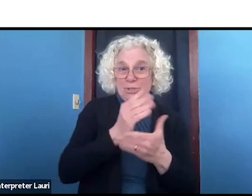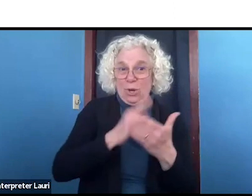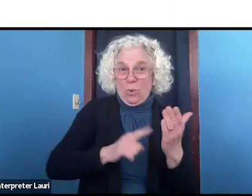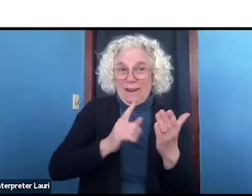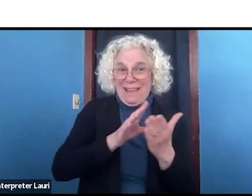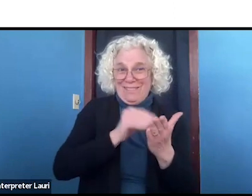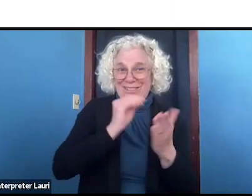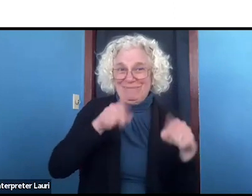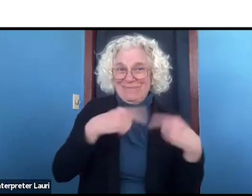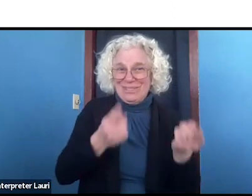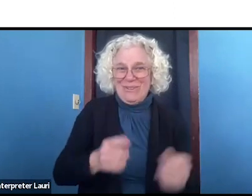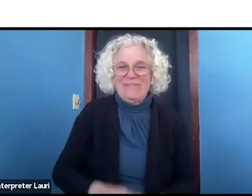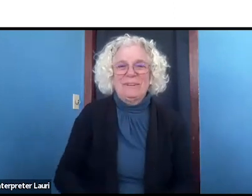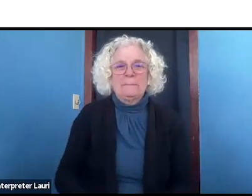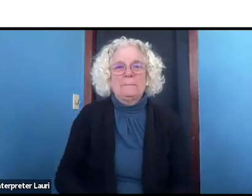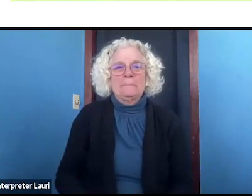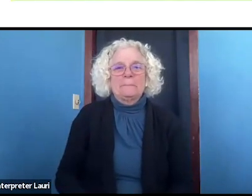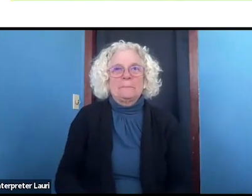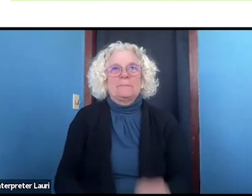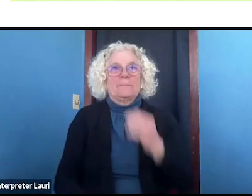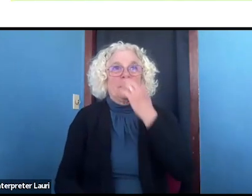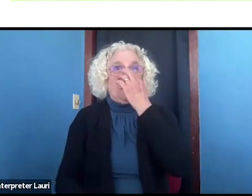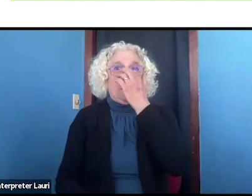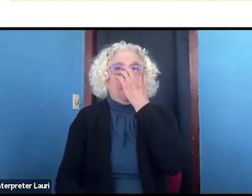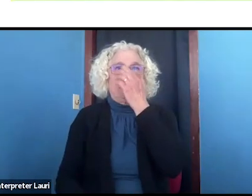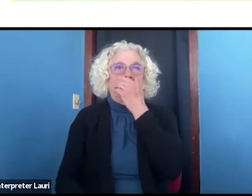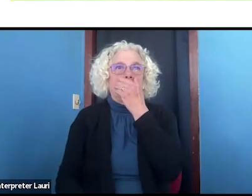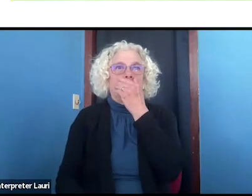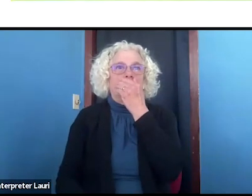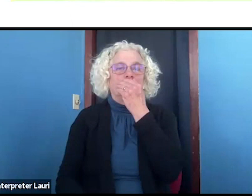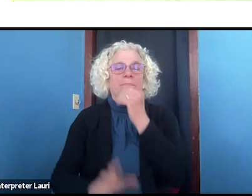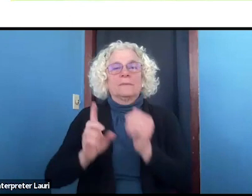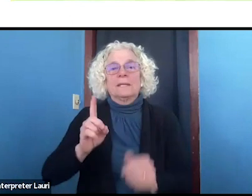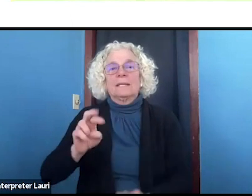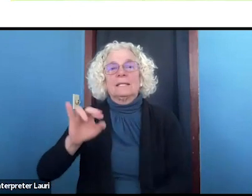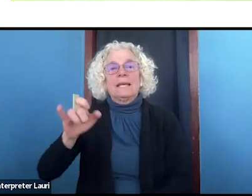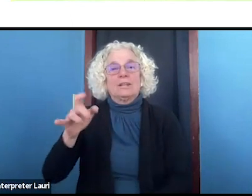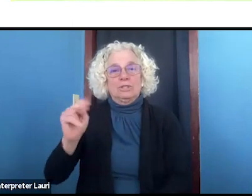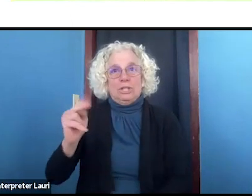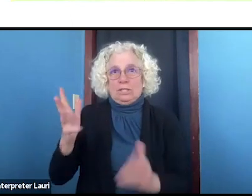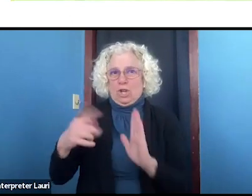So. Dr.. Next slide, please. Dr. Jackson shared this distinction with you earlier.